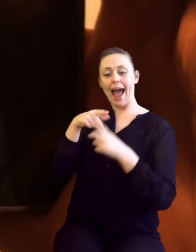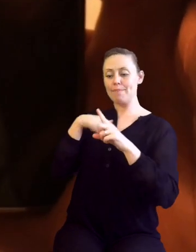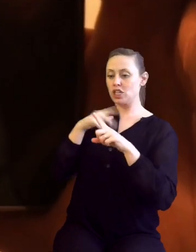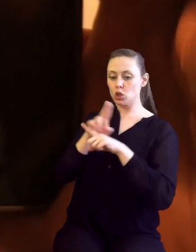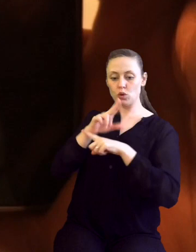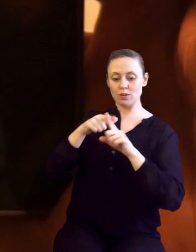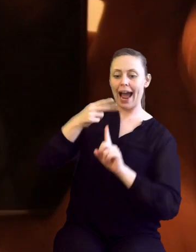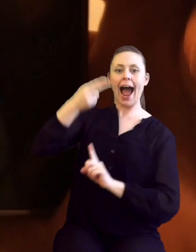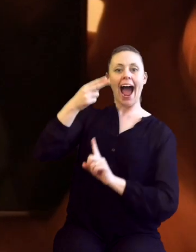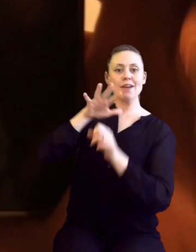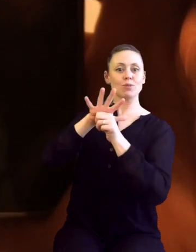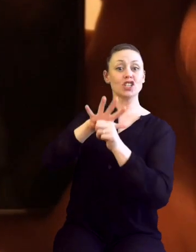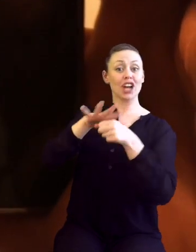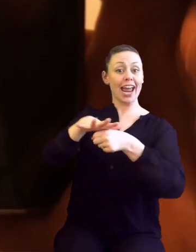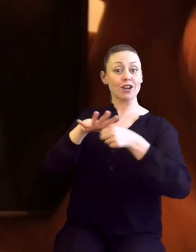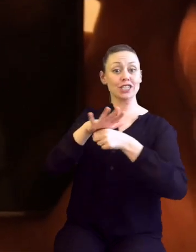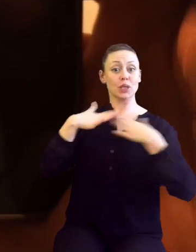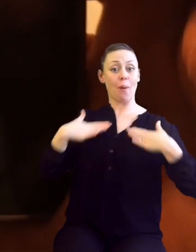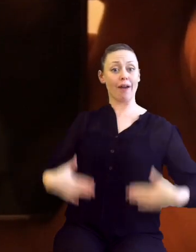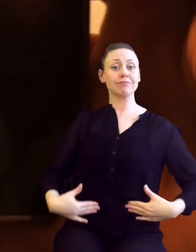pressure areas in real-time.